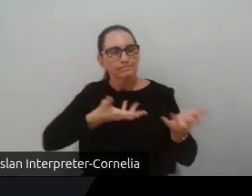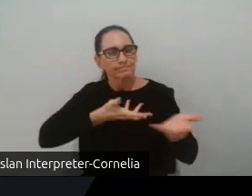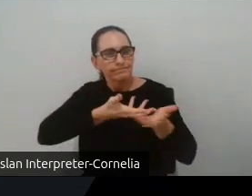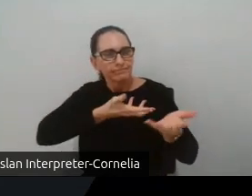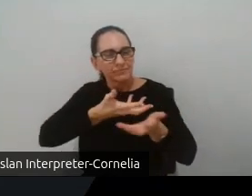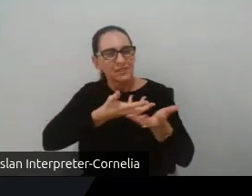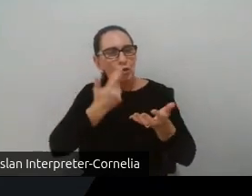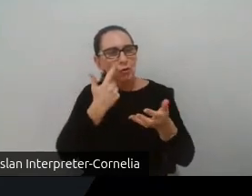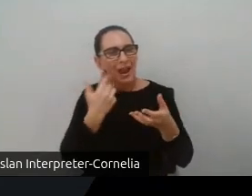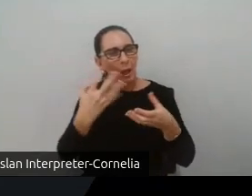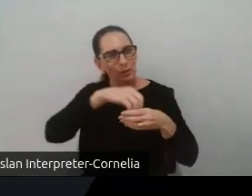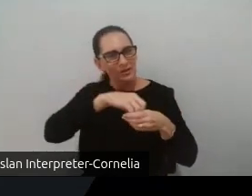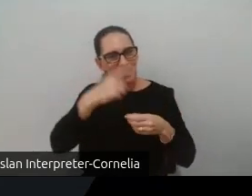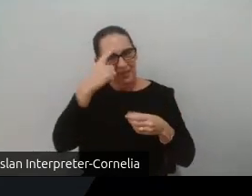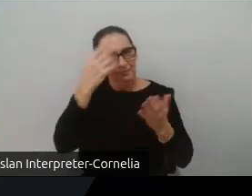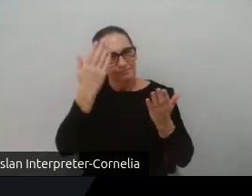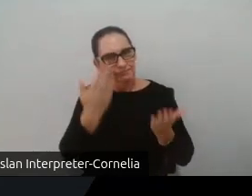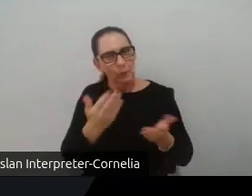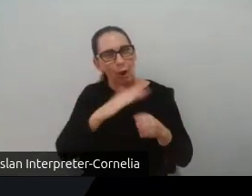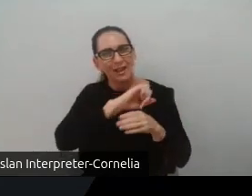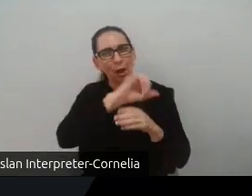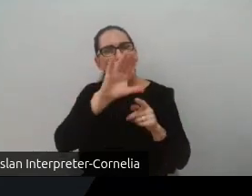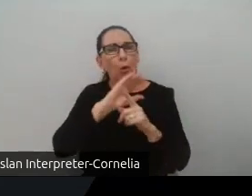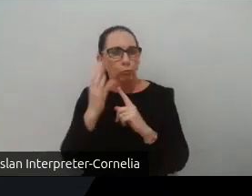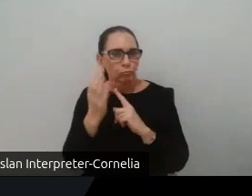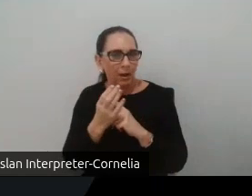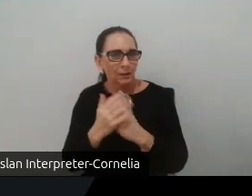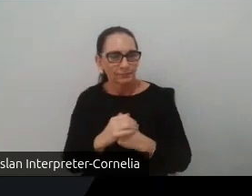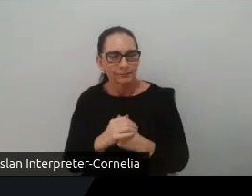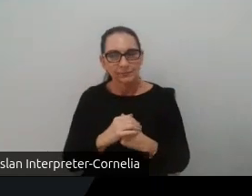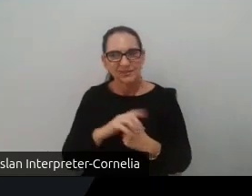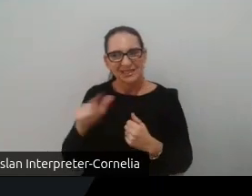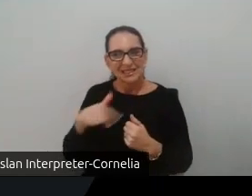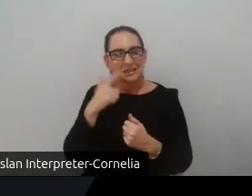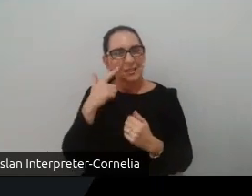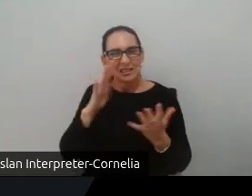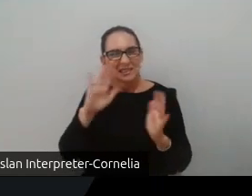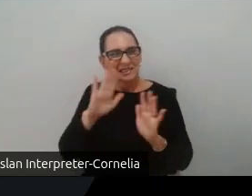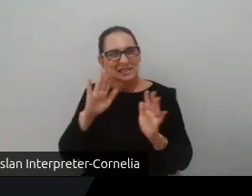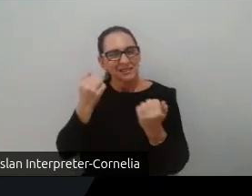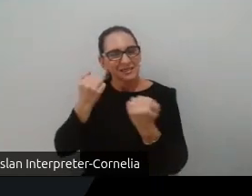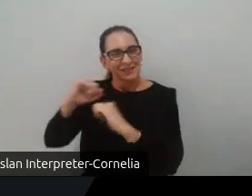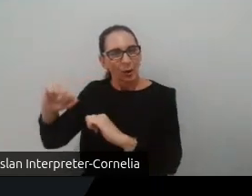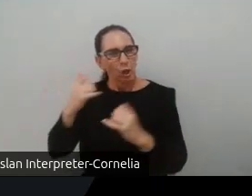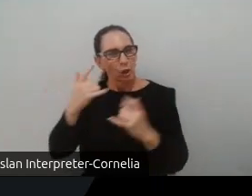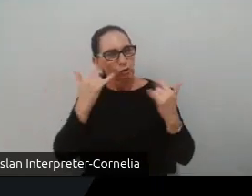and culturally safe. Um try to avoid using judgmental language as a tone. Um,